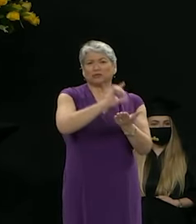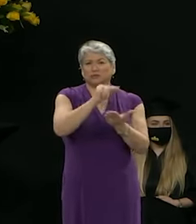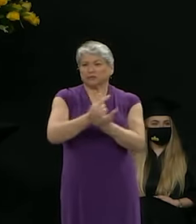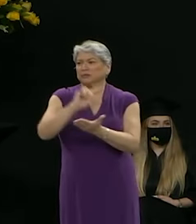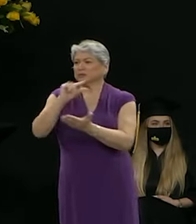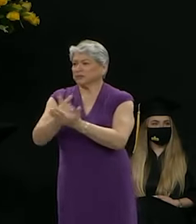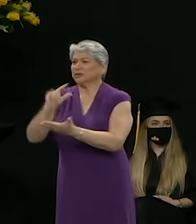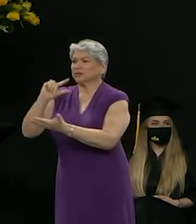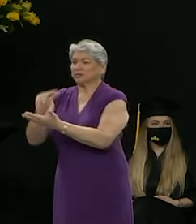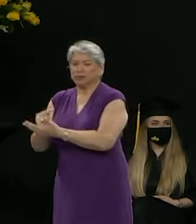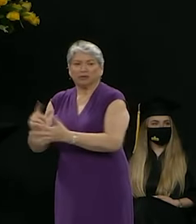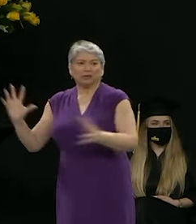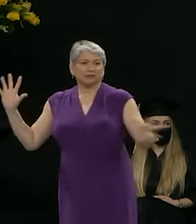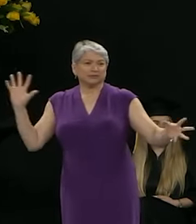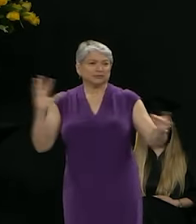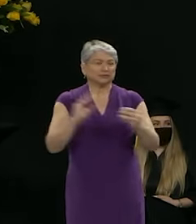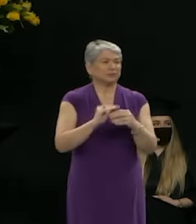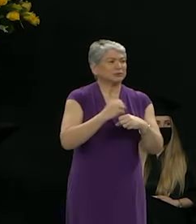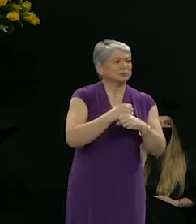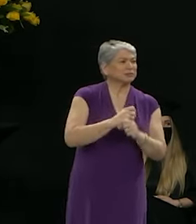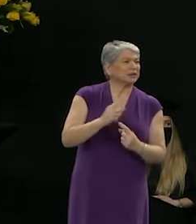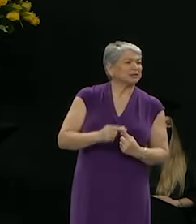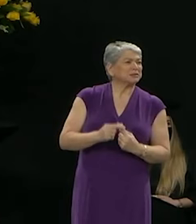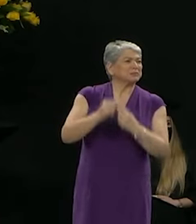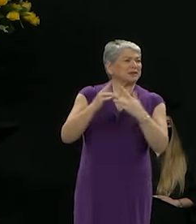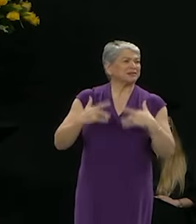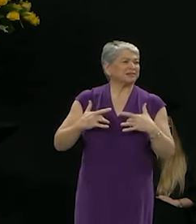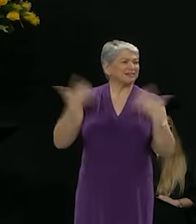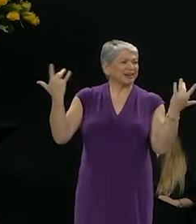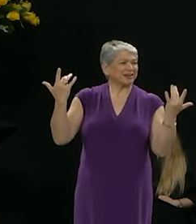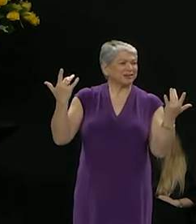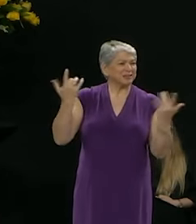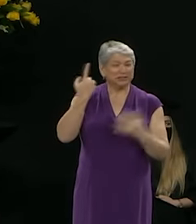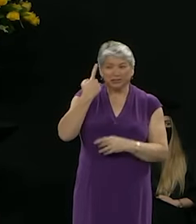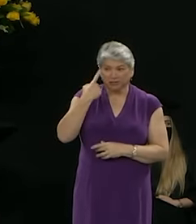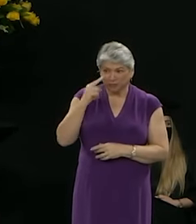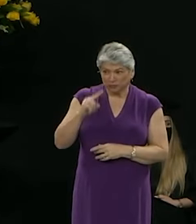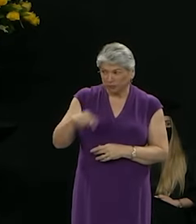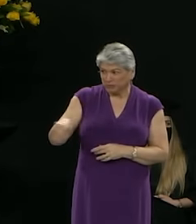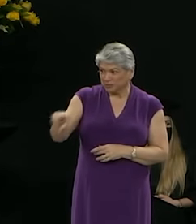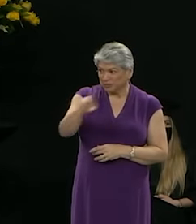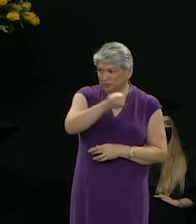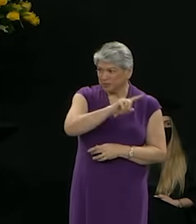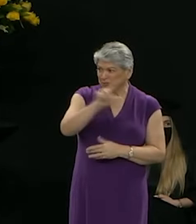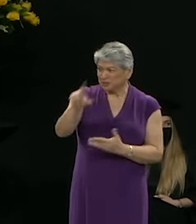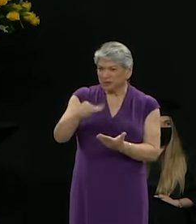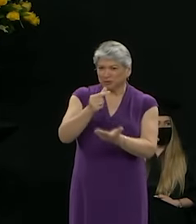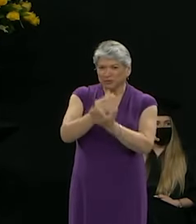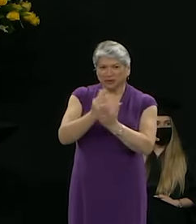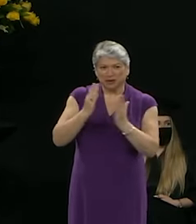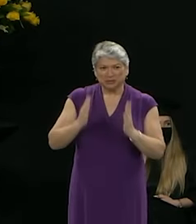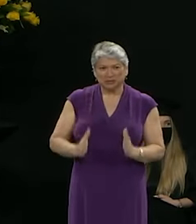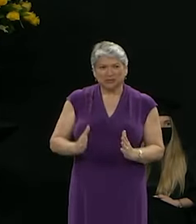all to make this a very special occasion for our graduates and for their families.